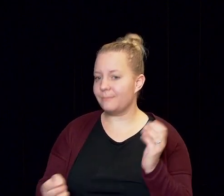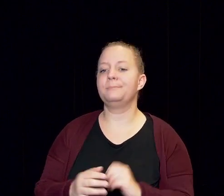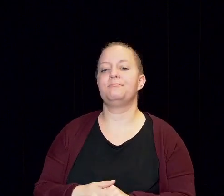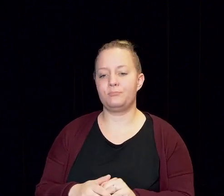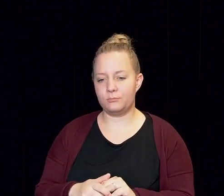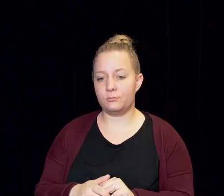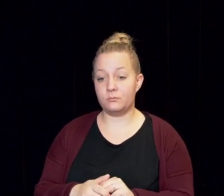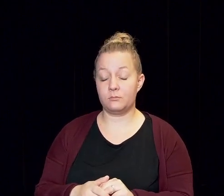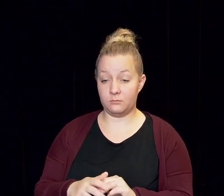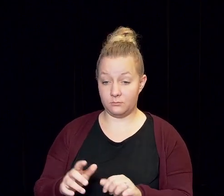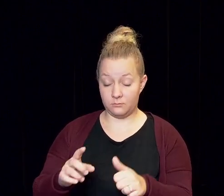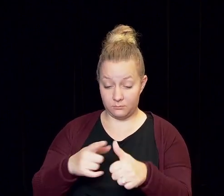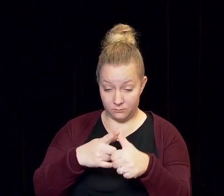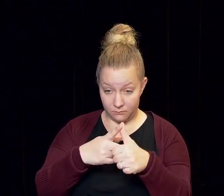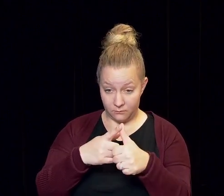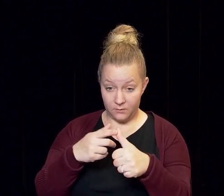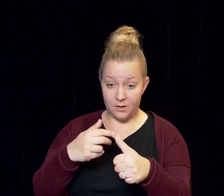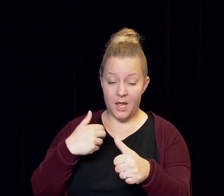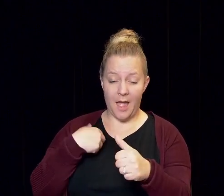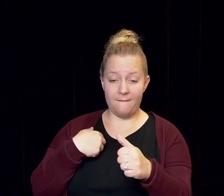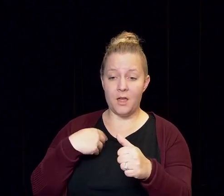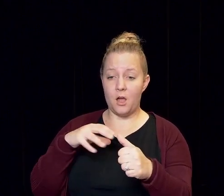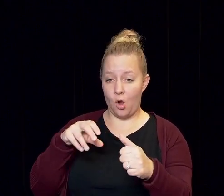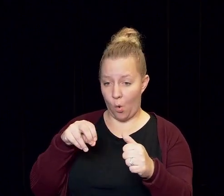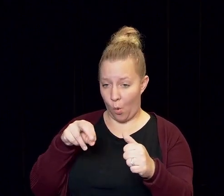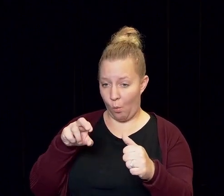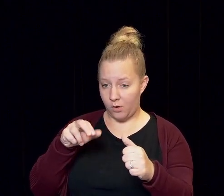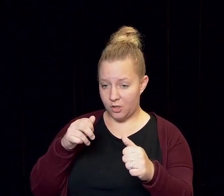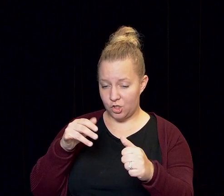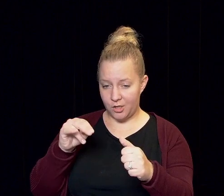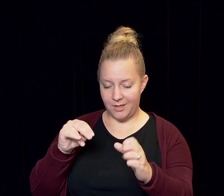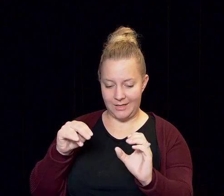One is that it goes through the origin